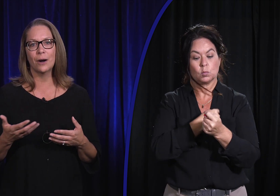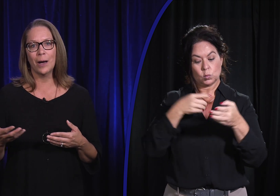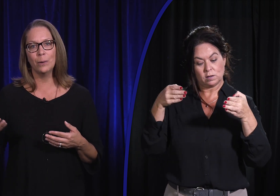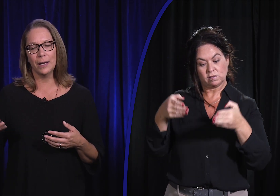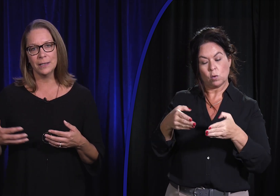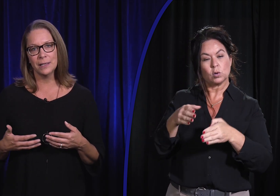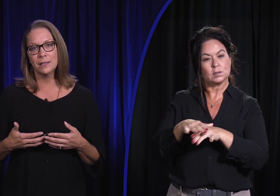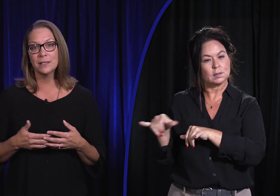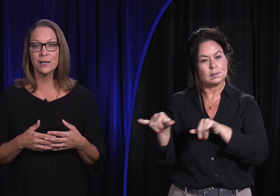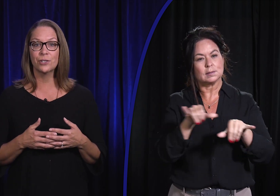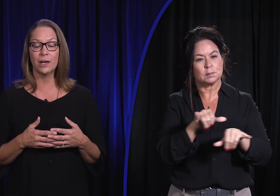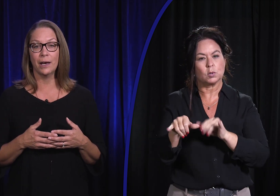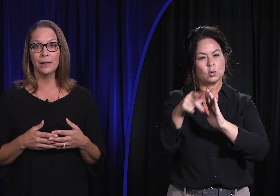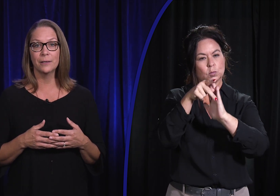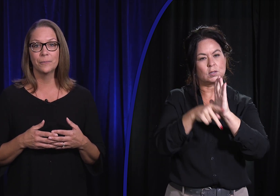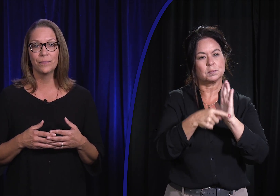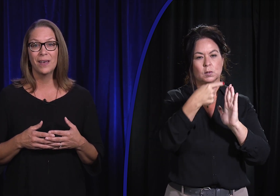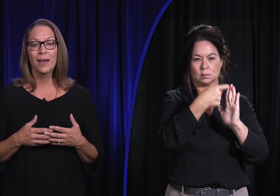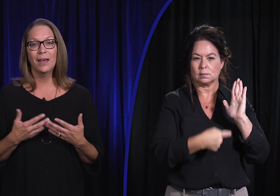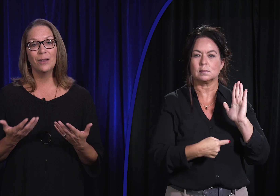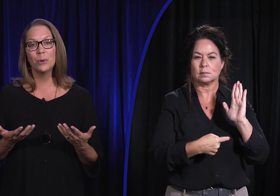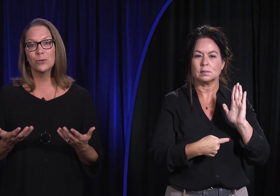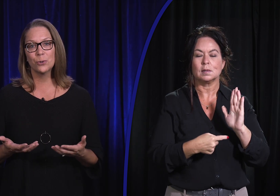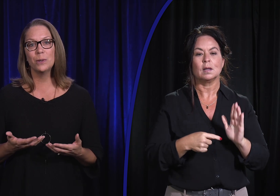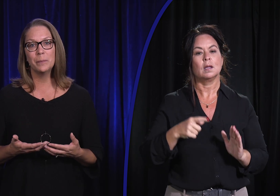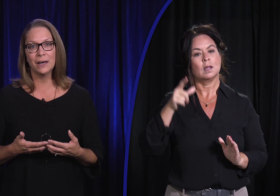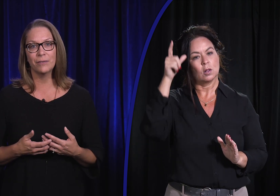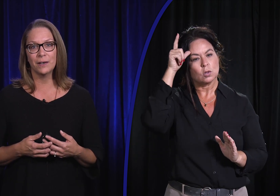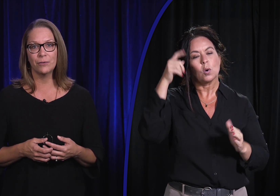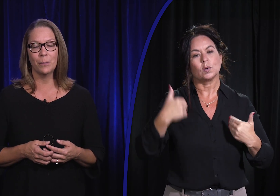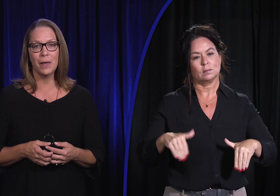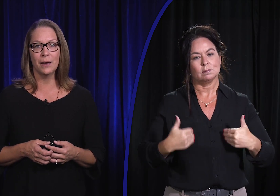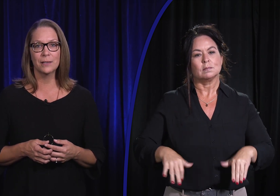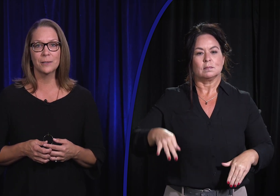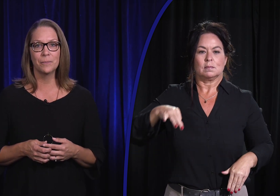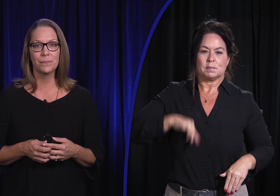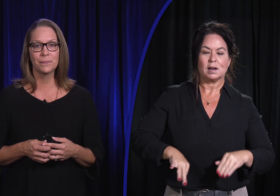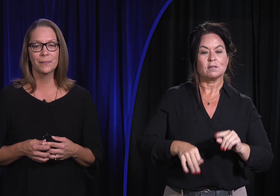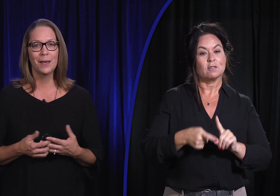that are outlined in the discussion guide and Logan truly benefited from that.